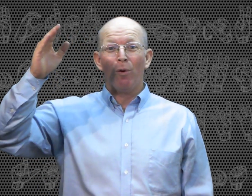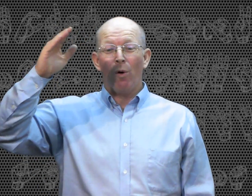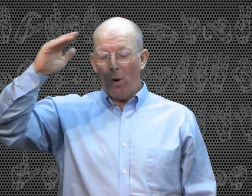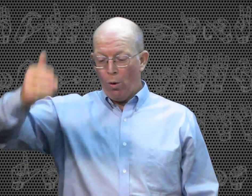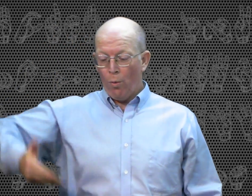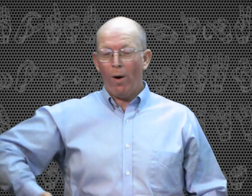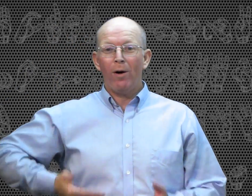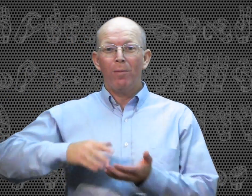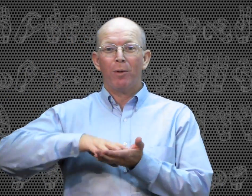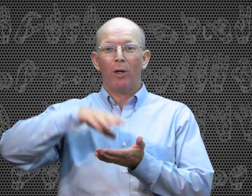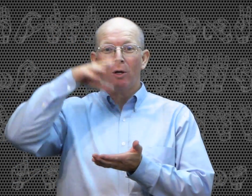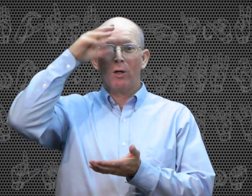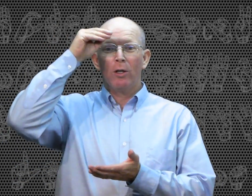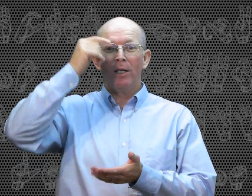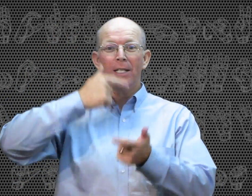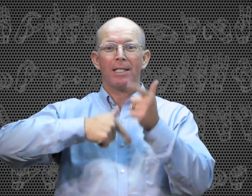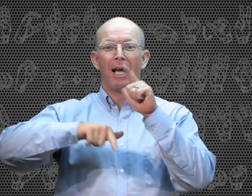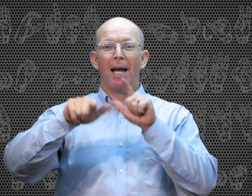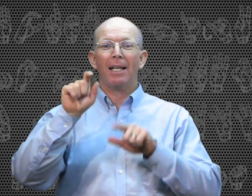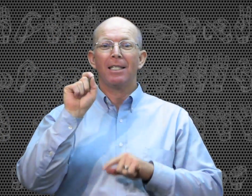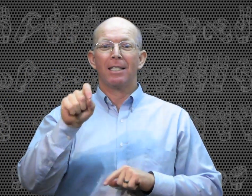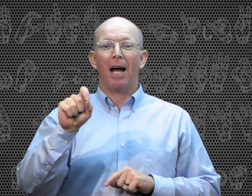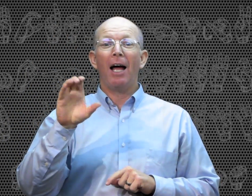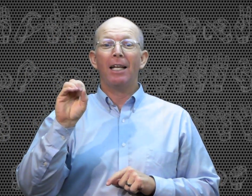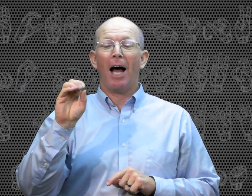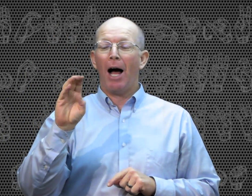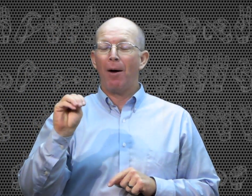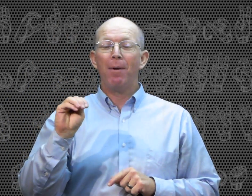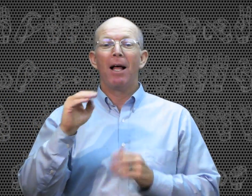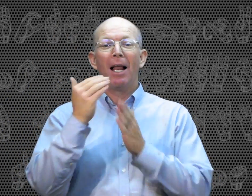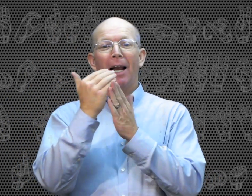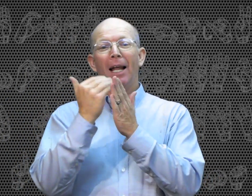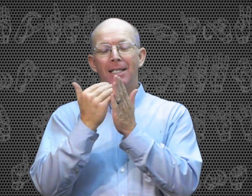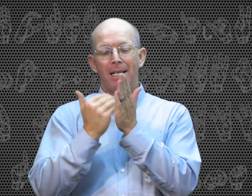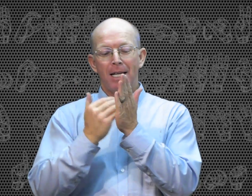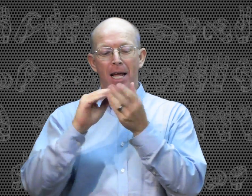Hello! Welcome to LearnSigns.com.